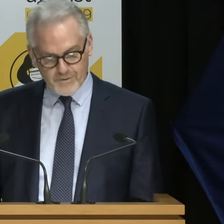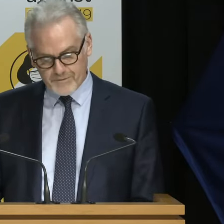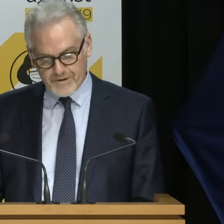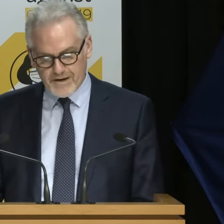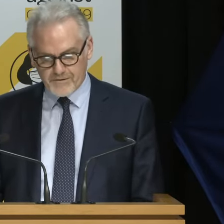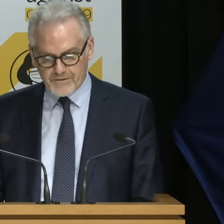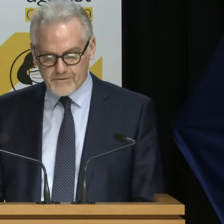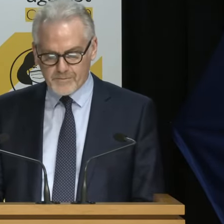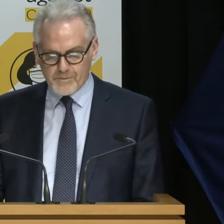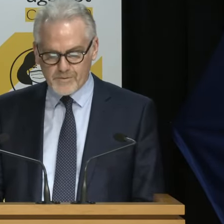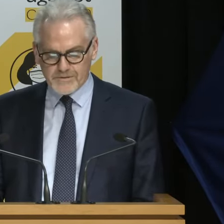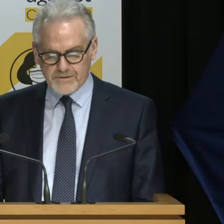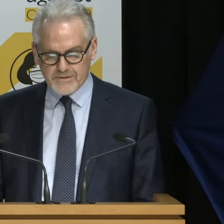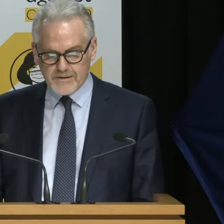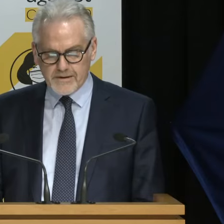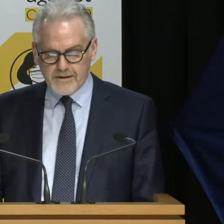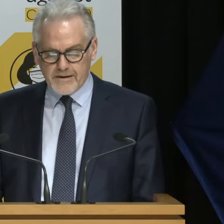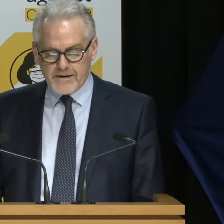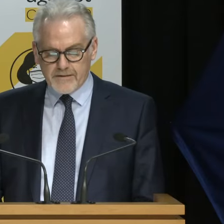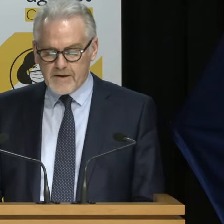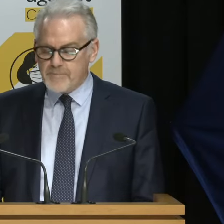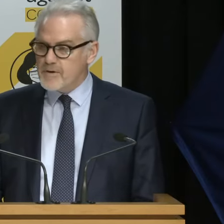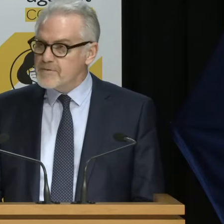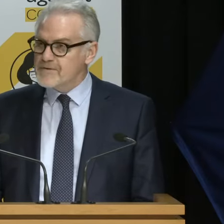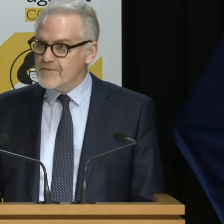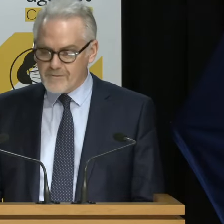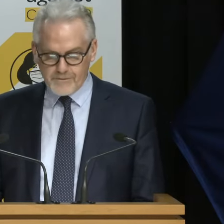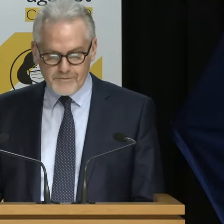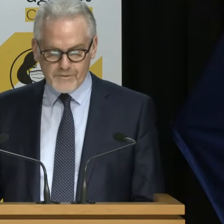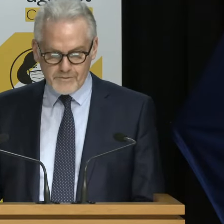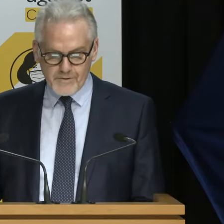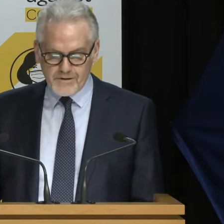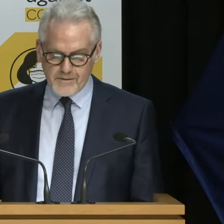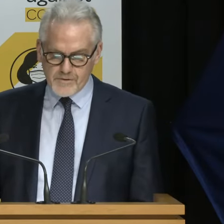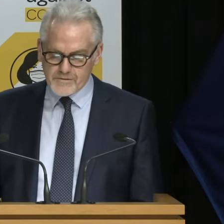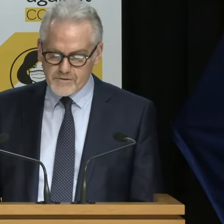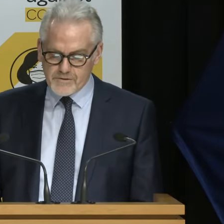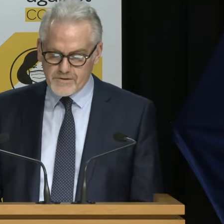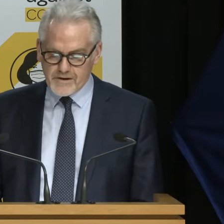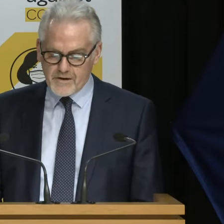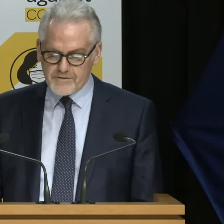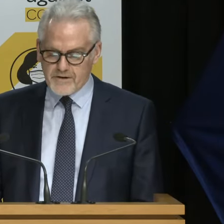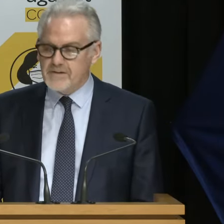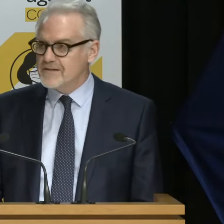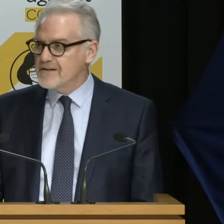and testing innovations are assessed and adopted, and I want to acknowledge at this stage the other members of the